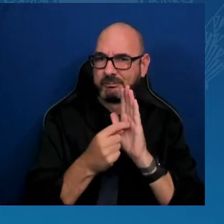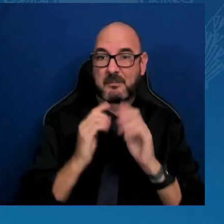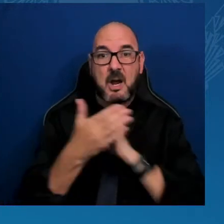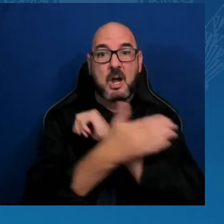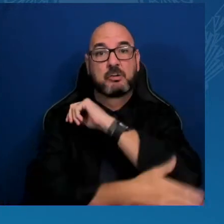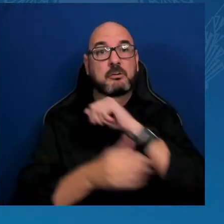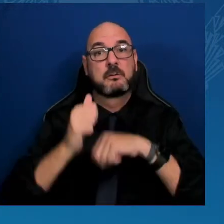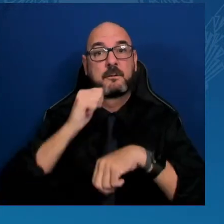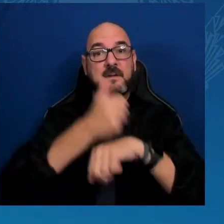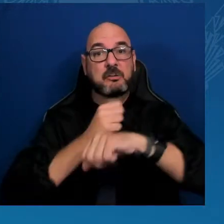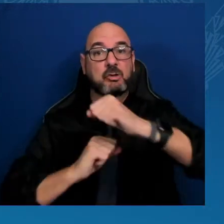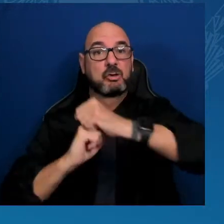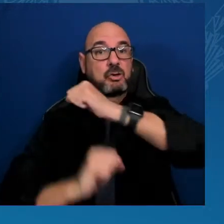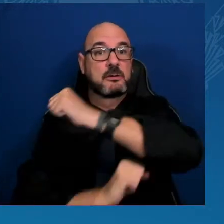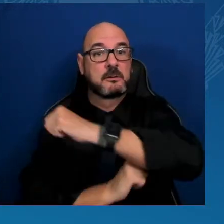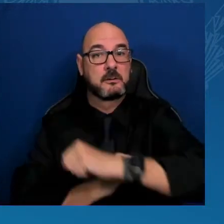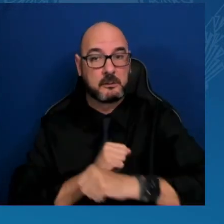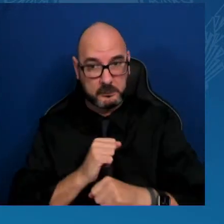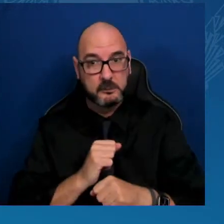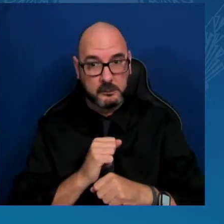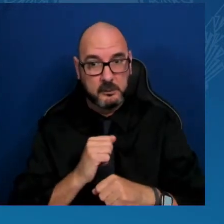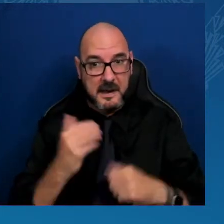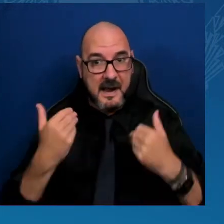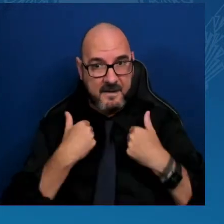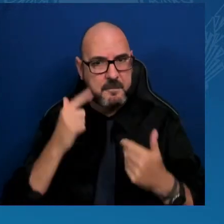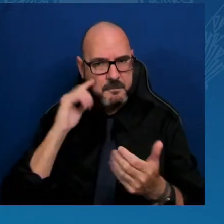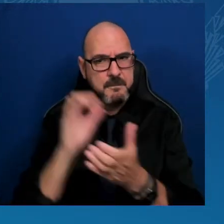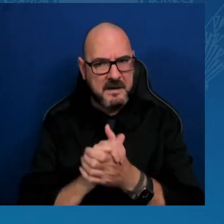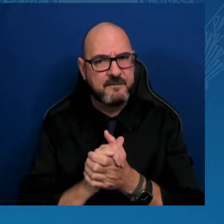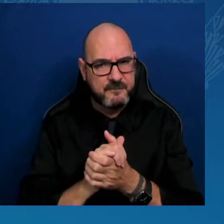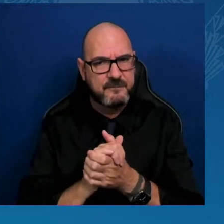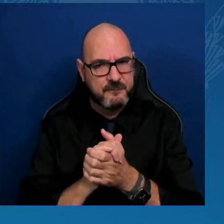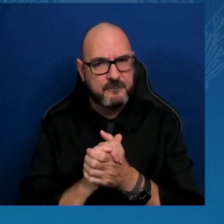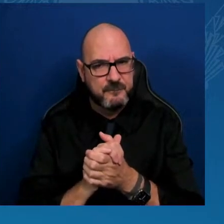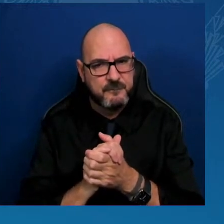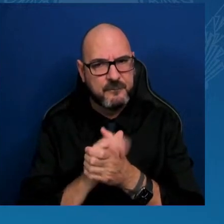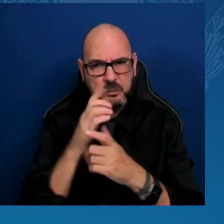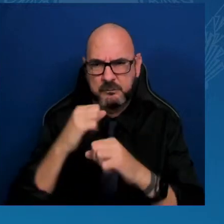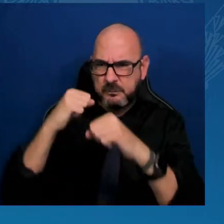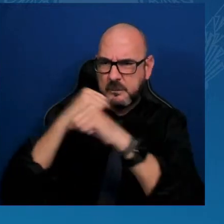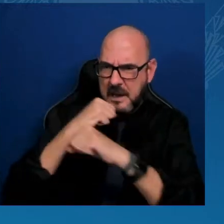And I believe the fight to preserve and protect these principles